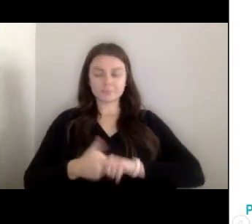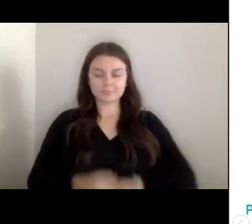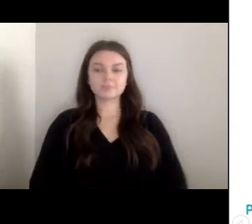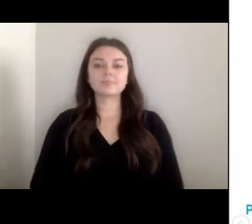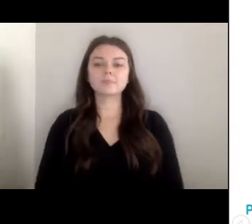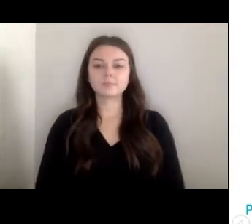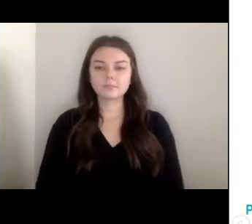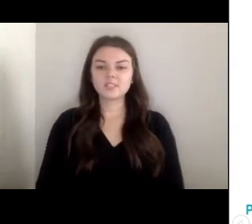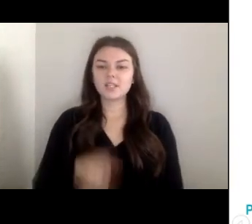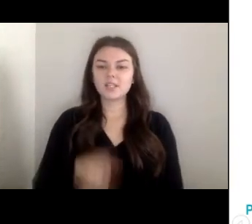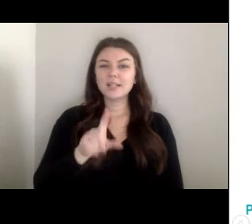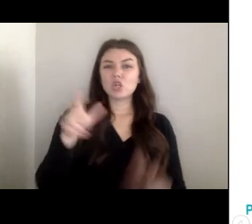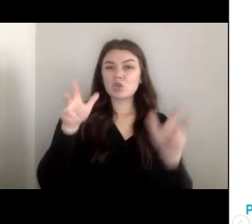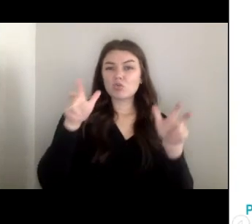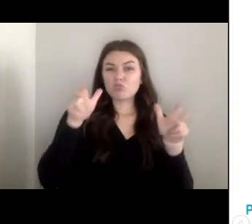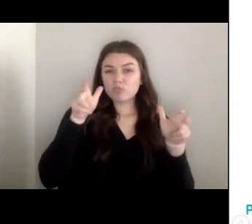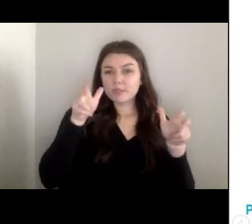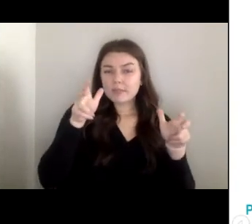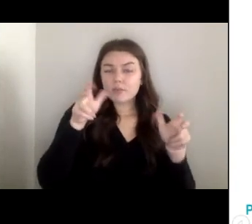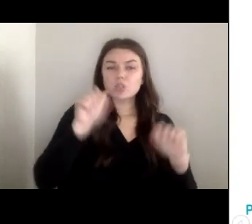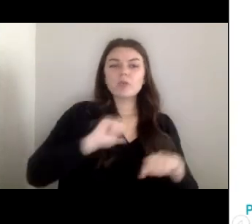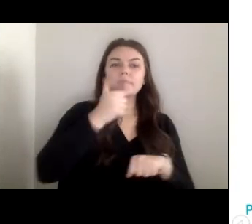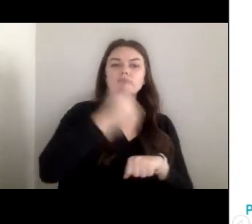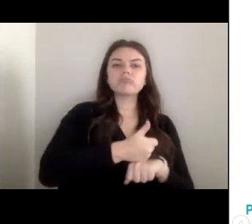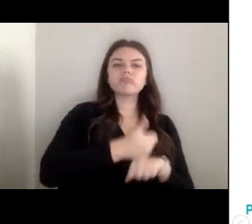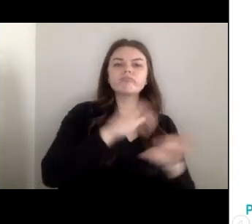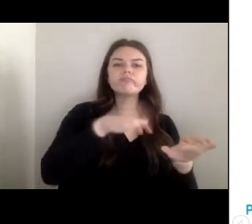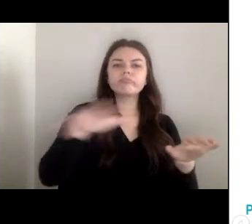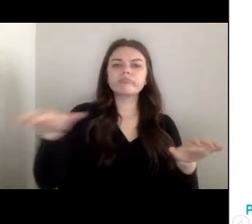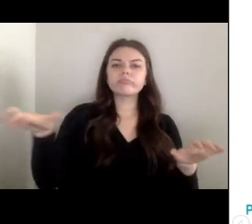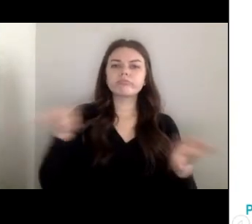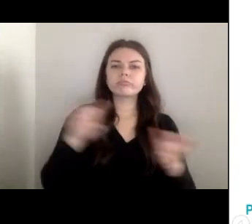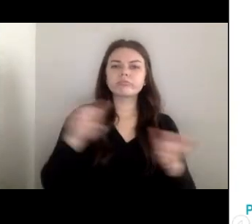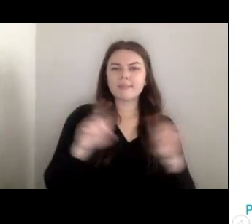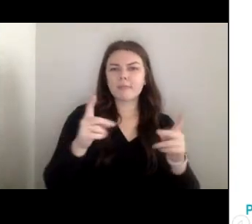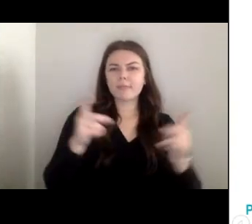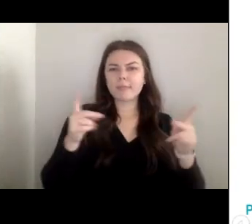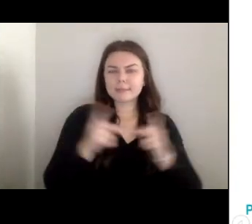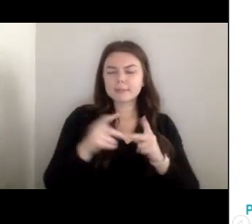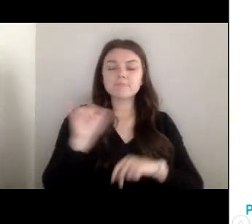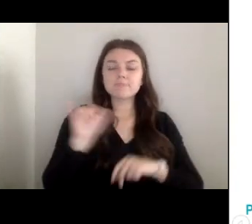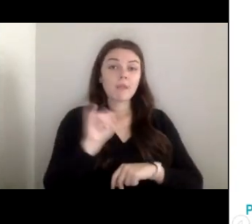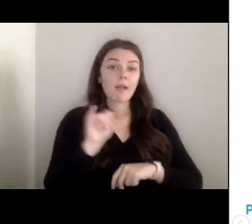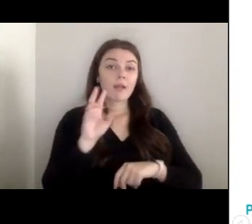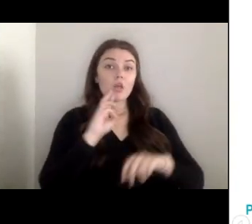in all different kinds of places. You can put them attached to the ocean floor. So if a crab happens to walk by a particular place